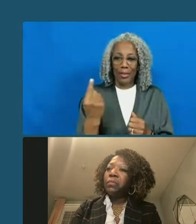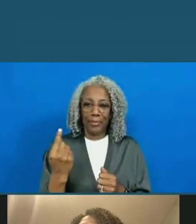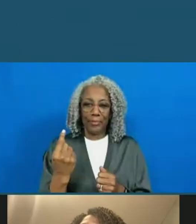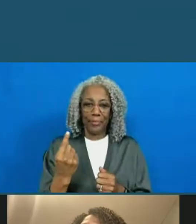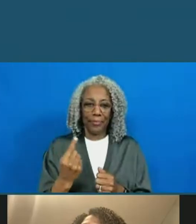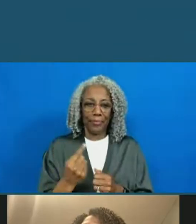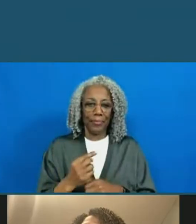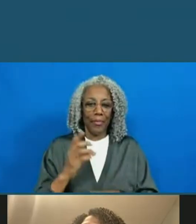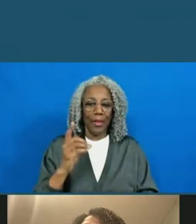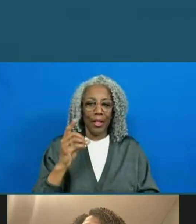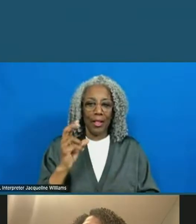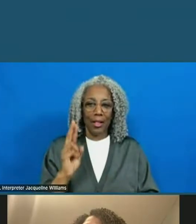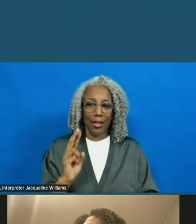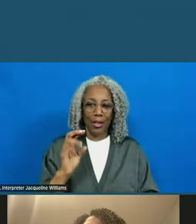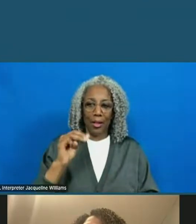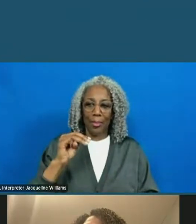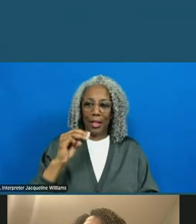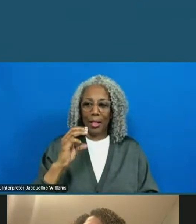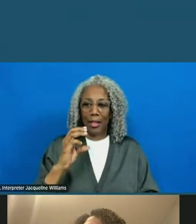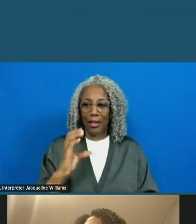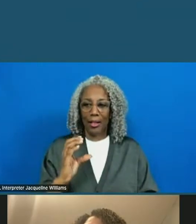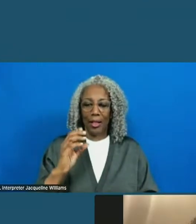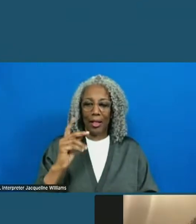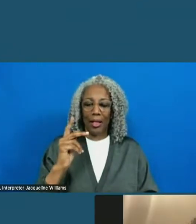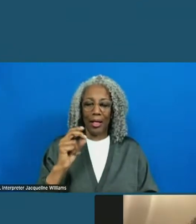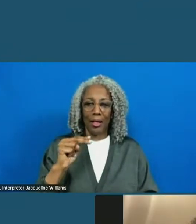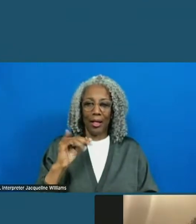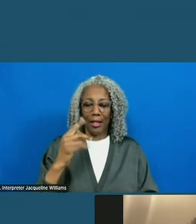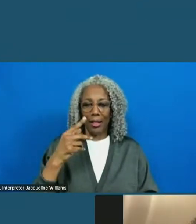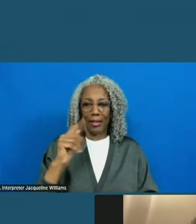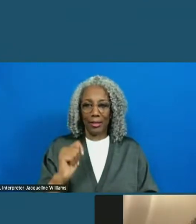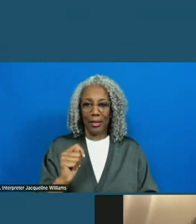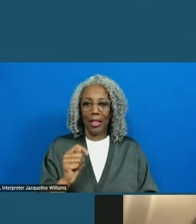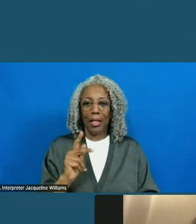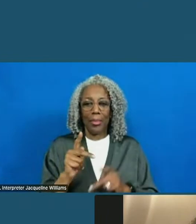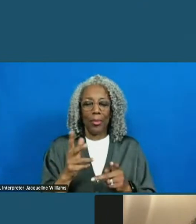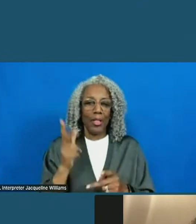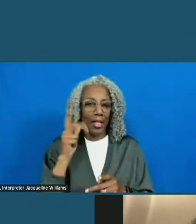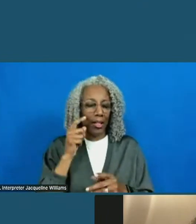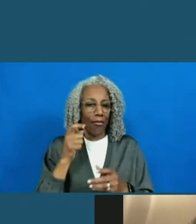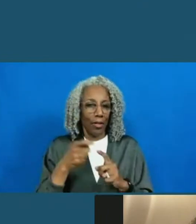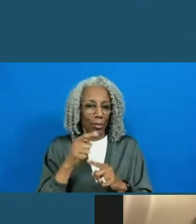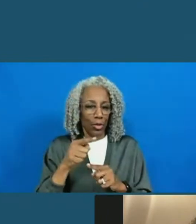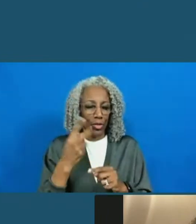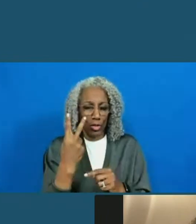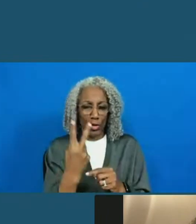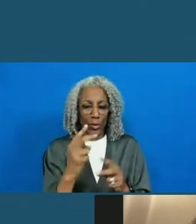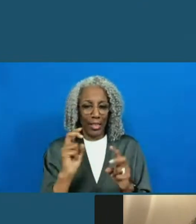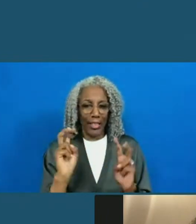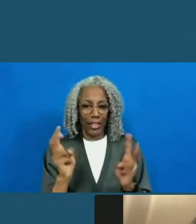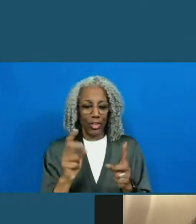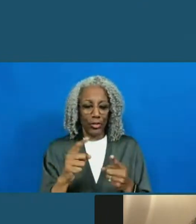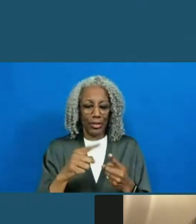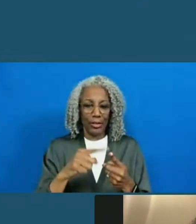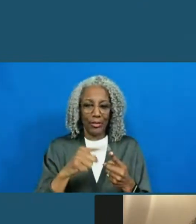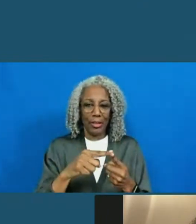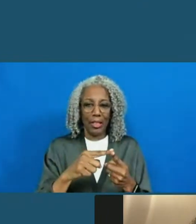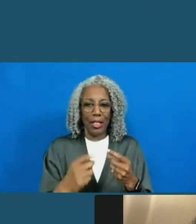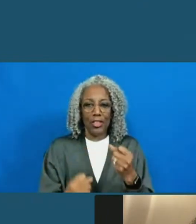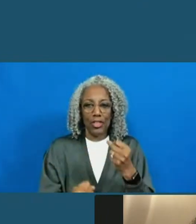you, Everyone. So Dr McKnight people are eager to hear from